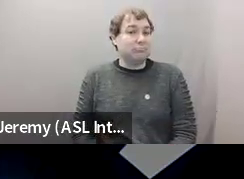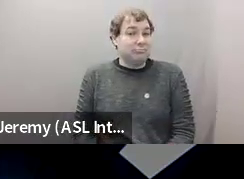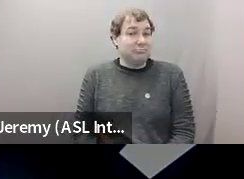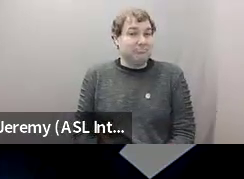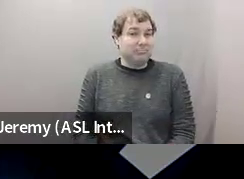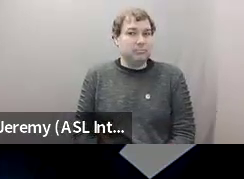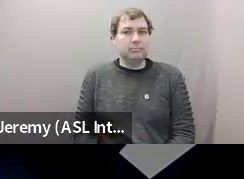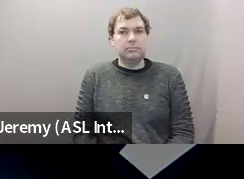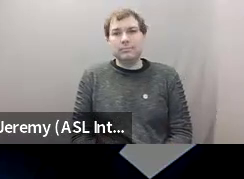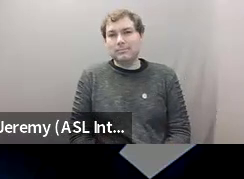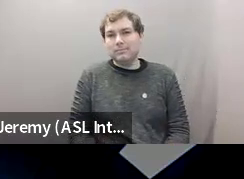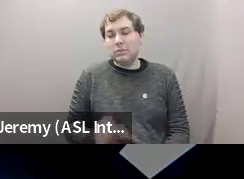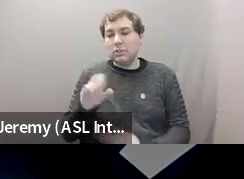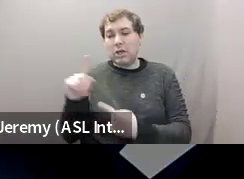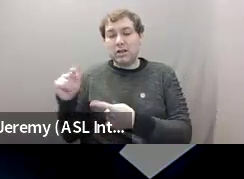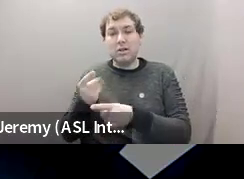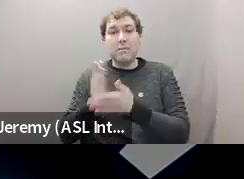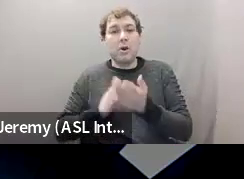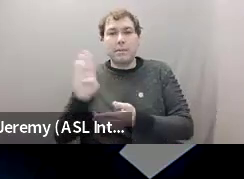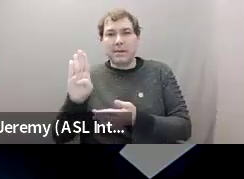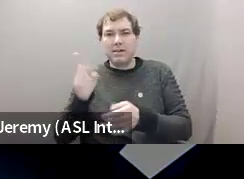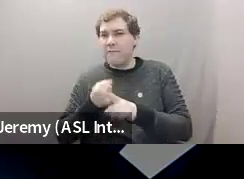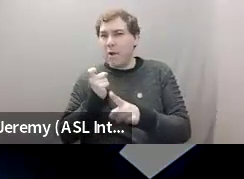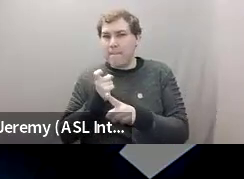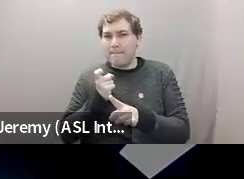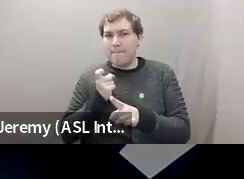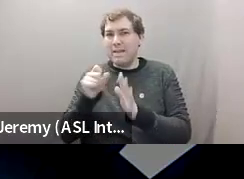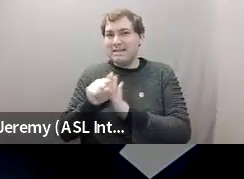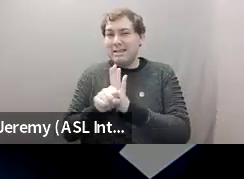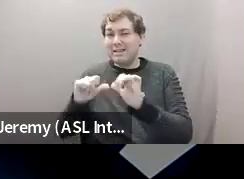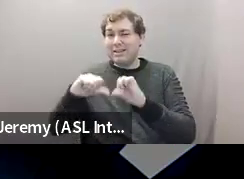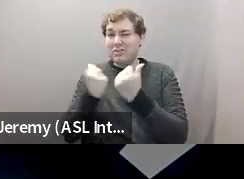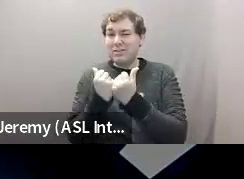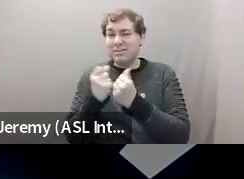Scott Birkenbuel (he, him) VP APRIL: I, and is your part. B funds coming through your Scott Birkenbuel (he, him) VP APRIL: State ages, your state, your state.